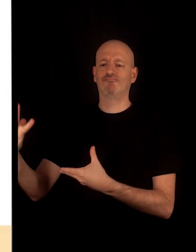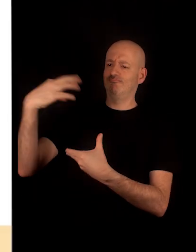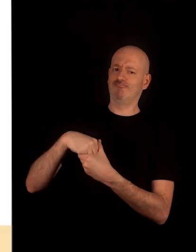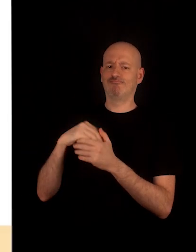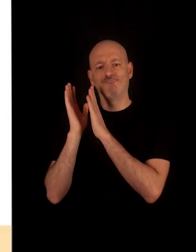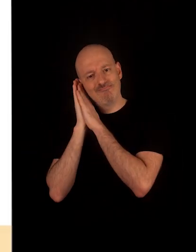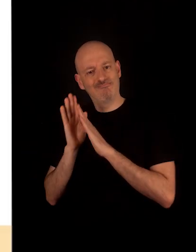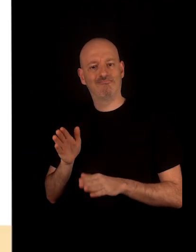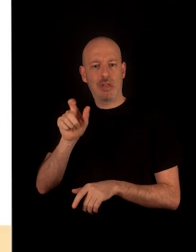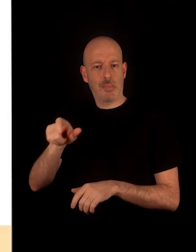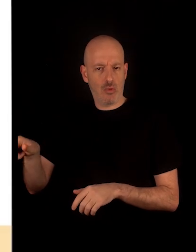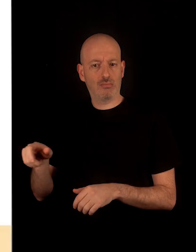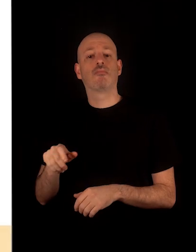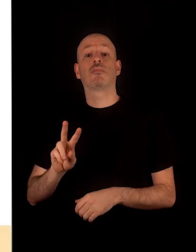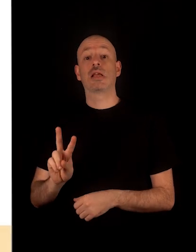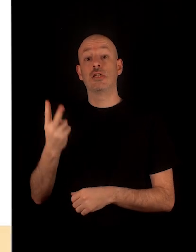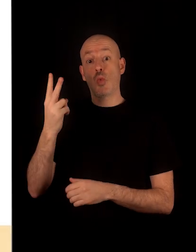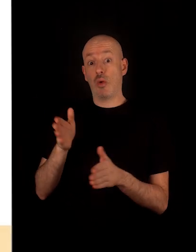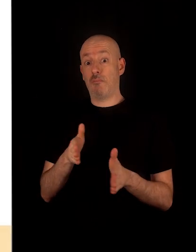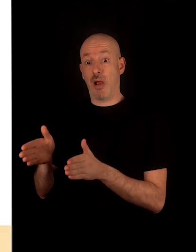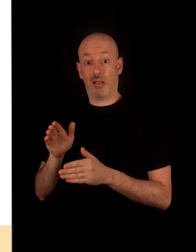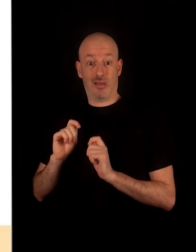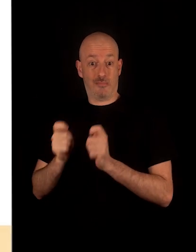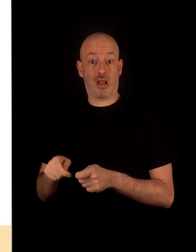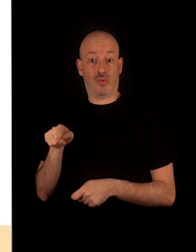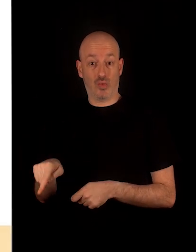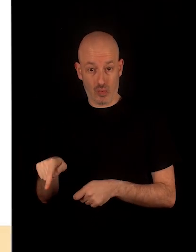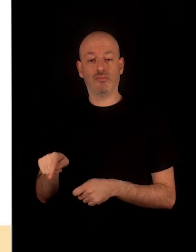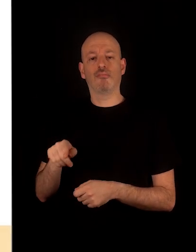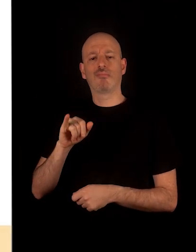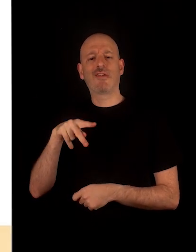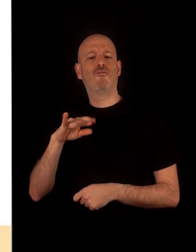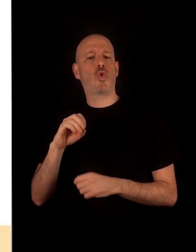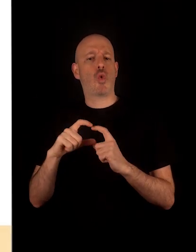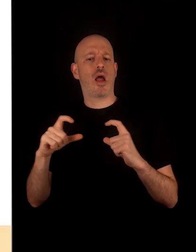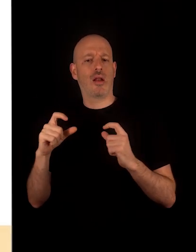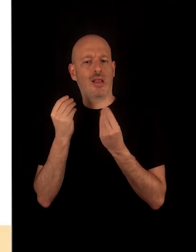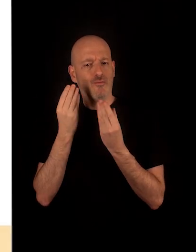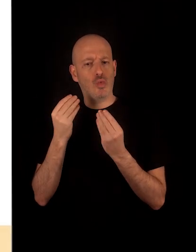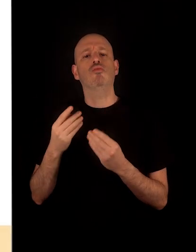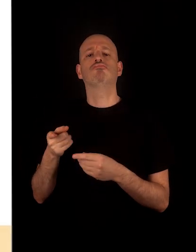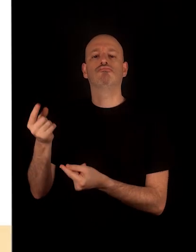So we do not accept projects that are mainly in film or film creation.